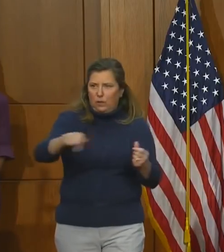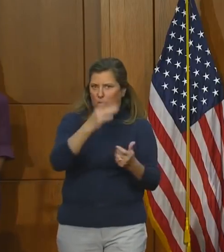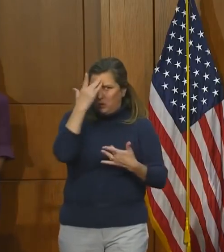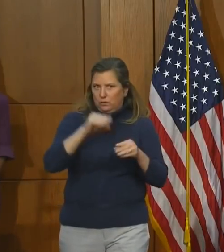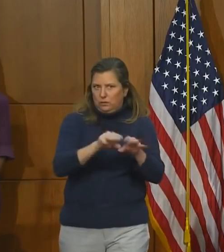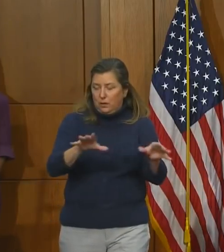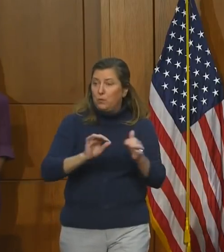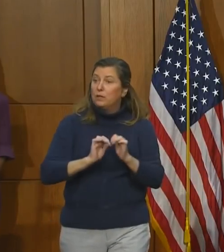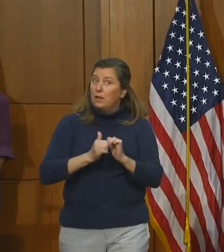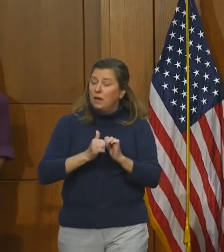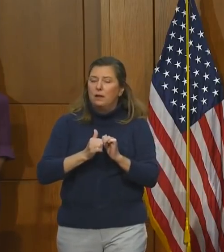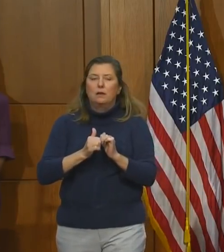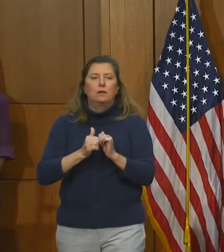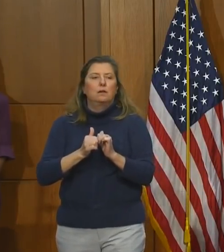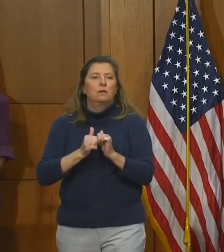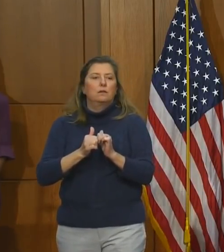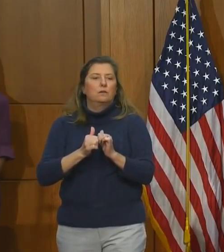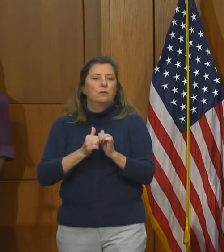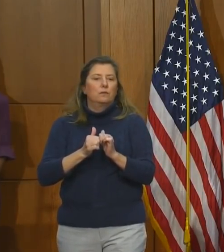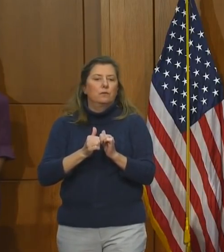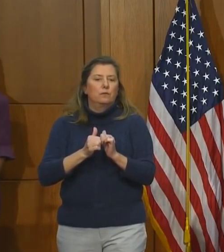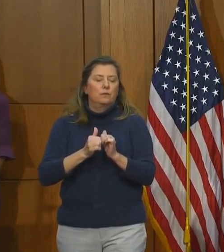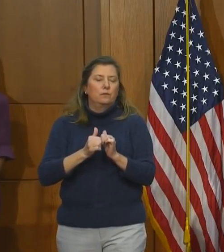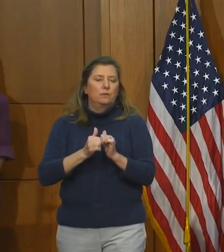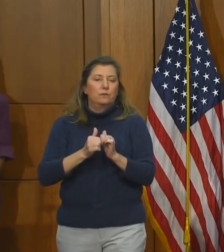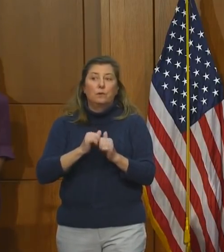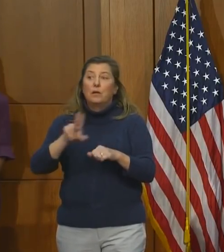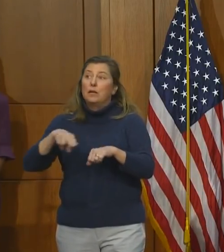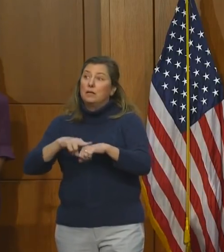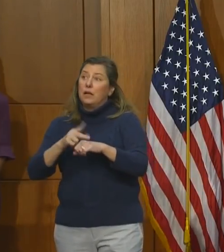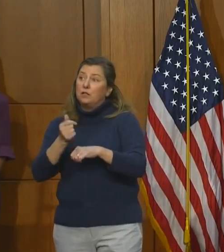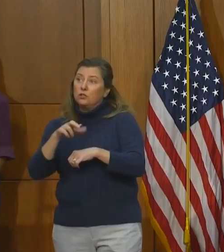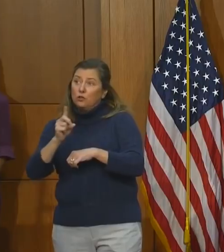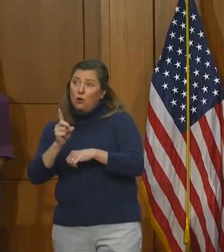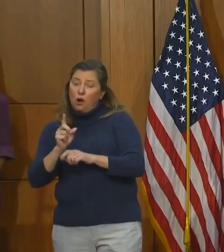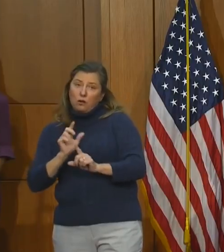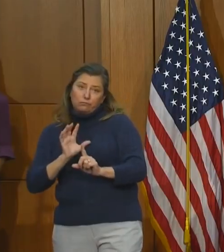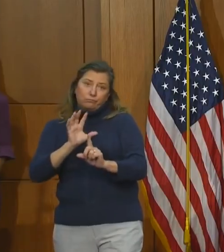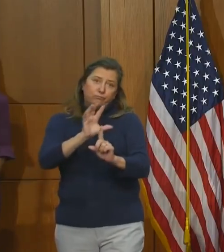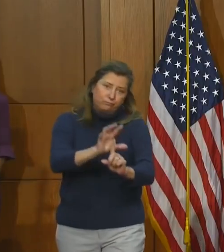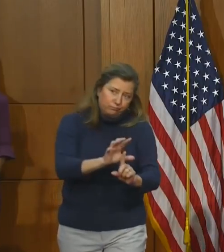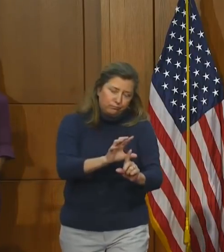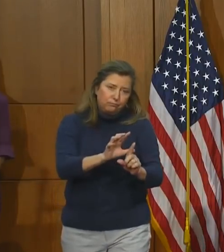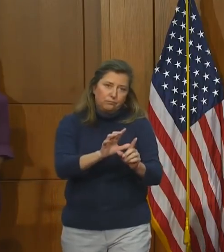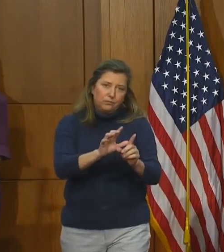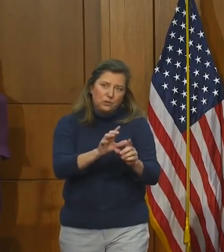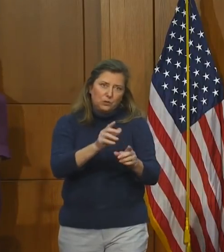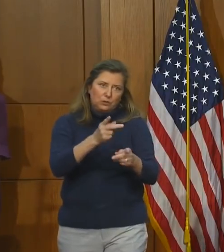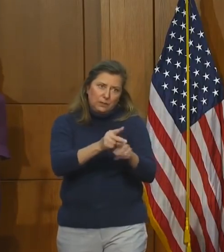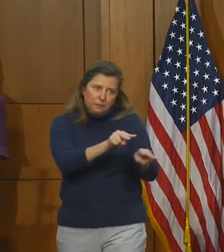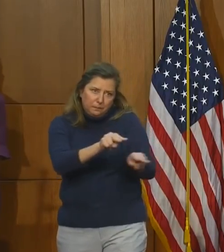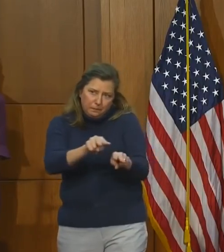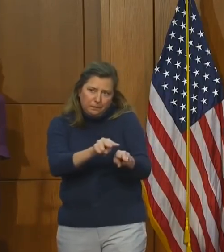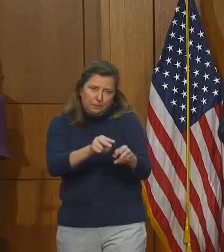THIS PODIUM WE ARE PLANNING A FULL COURT PRESS AND TRYING TO. GET ON TOP OF THOSE OUTBREAKS